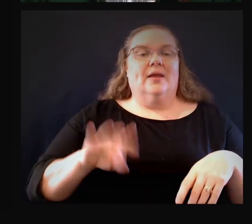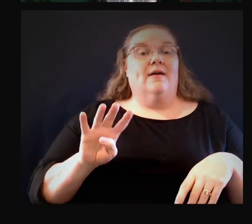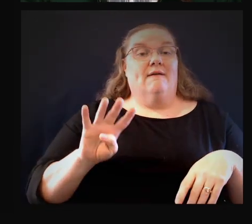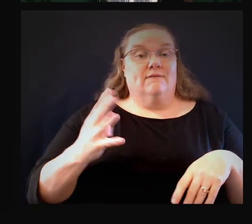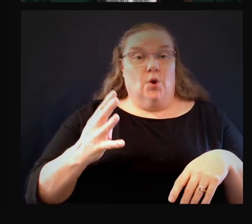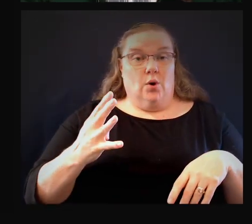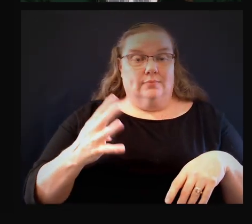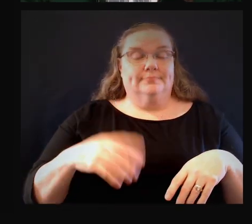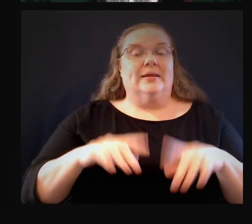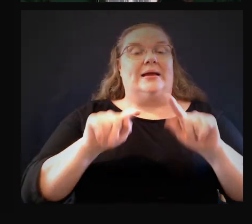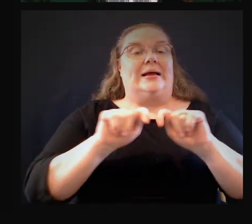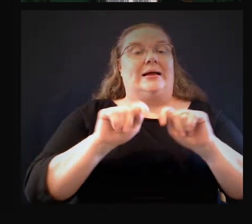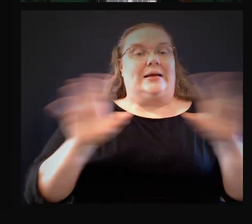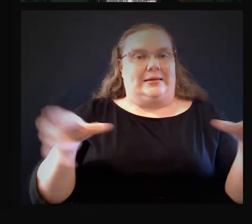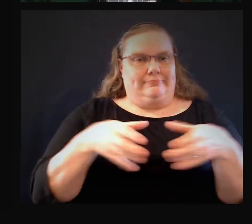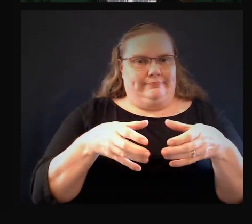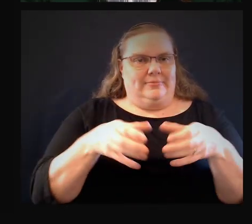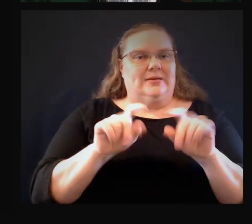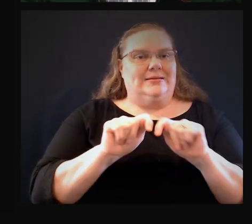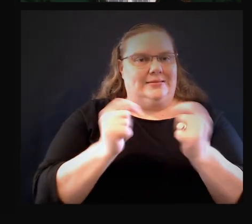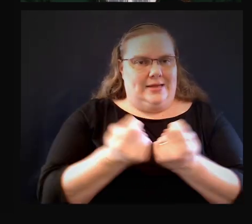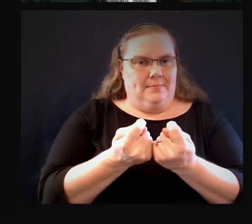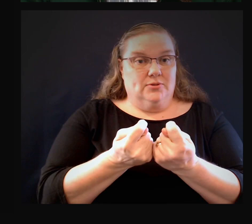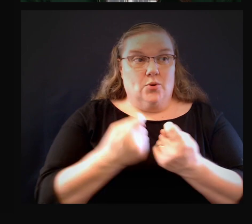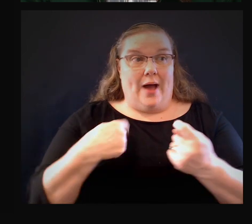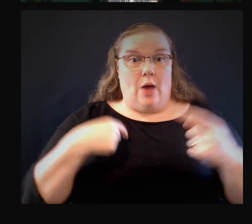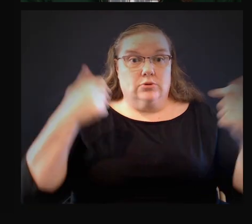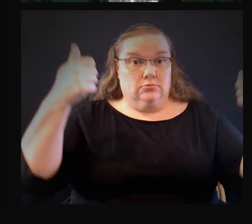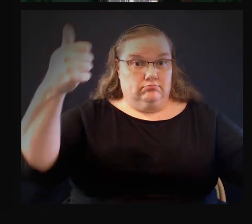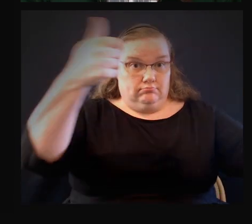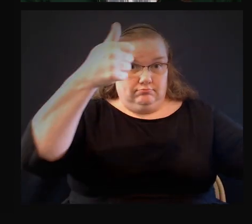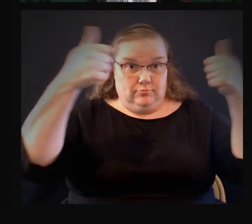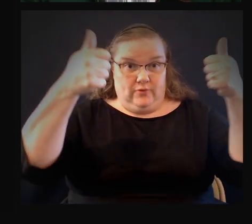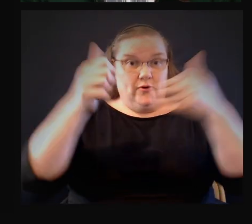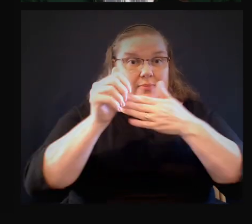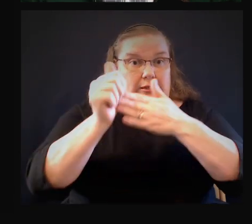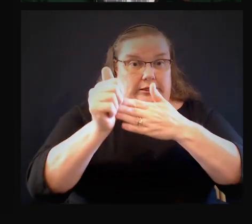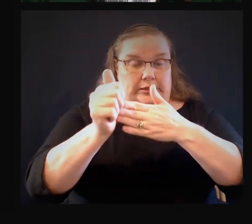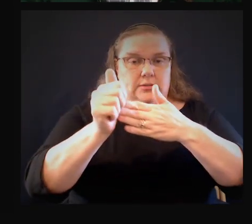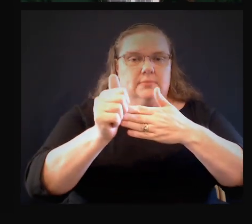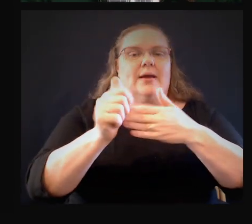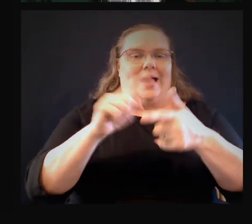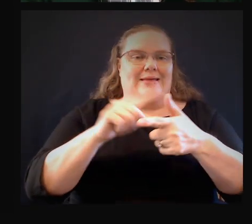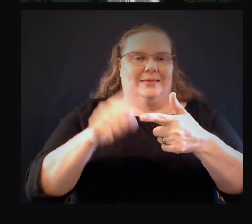Once I got the green light from our leads, the goal was to spread the word. We set up monthly newsletters